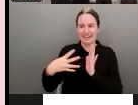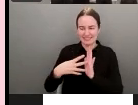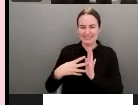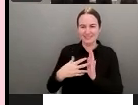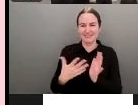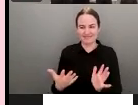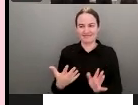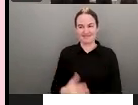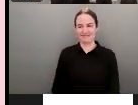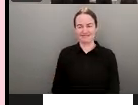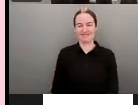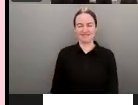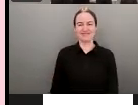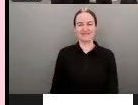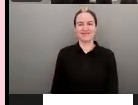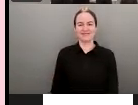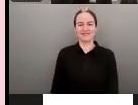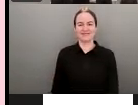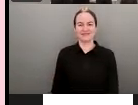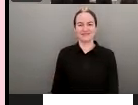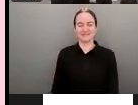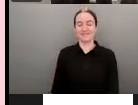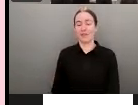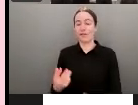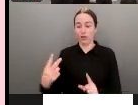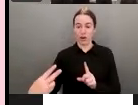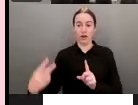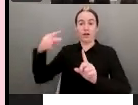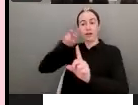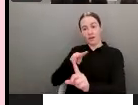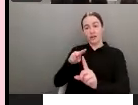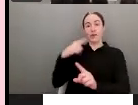But from developer perspective, this is like